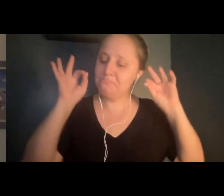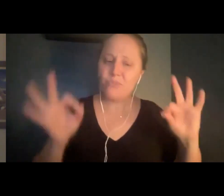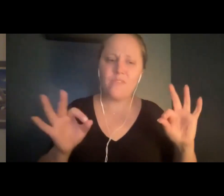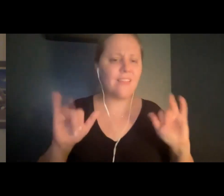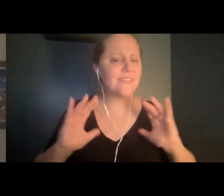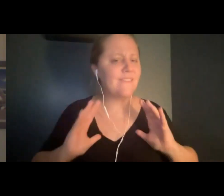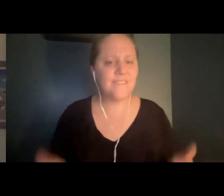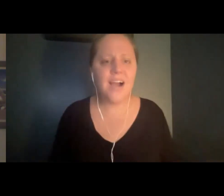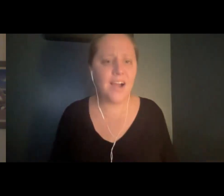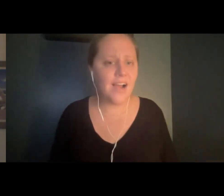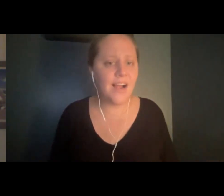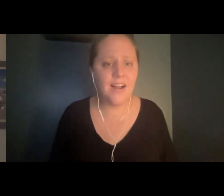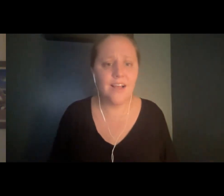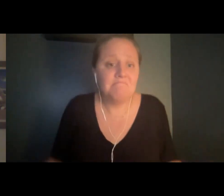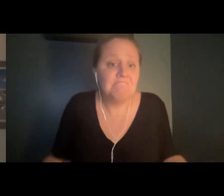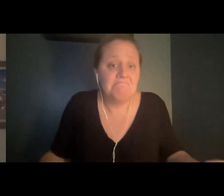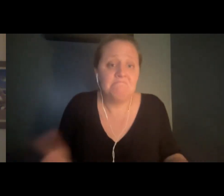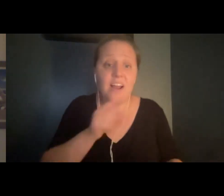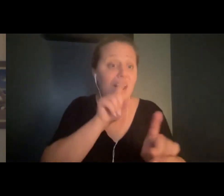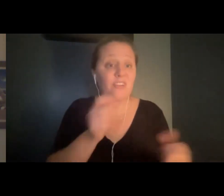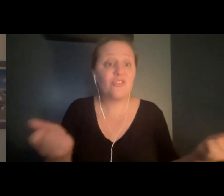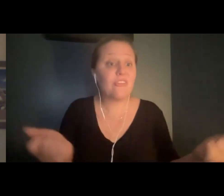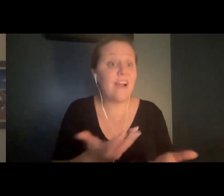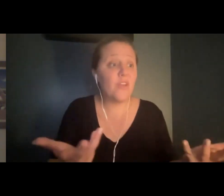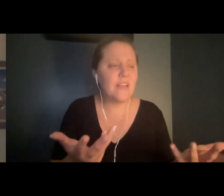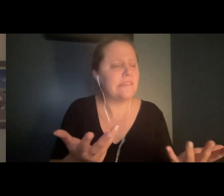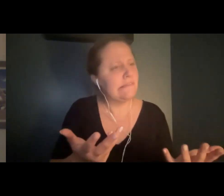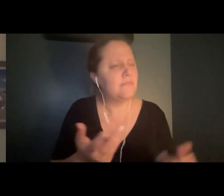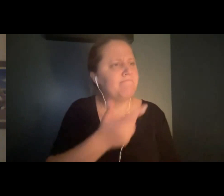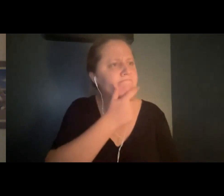being okay answering or asking people that may be experts in in the field. So,